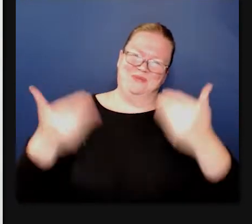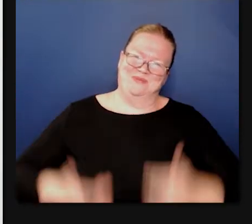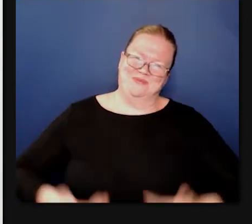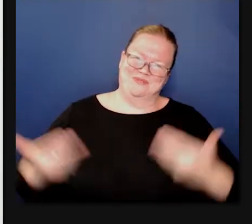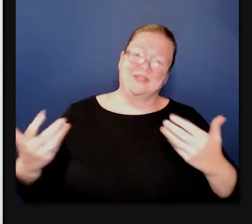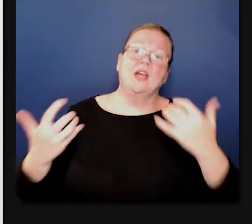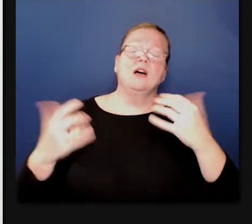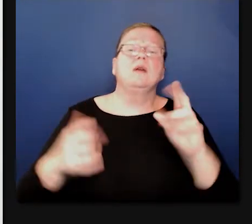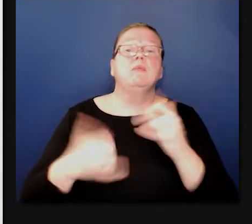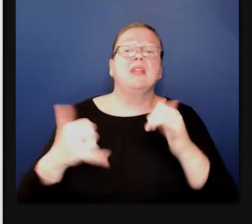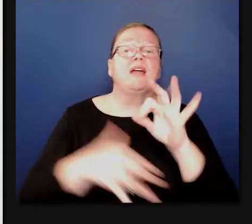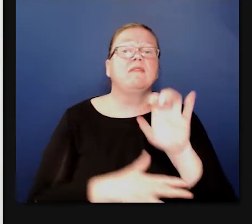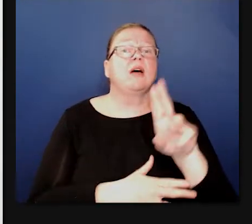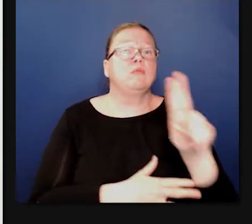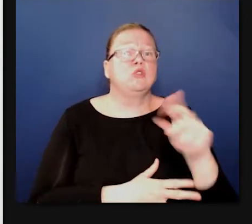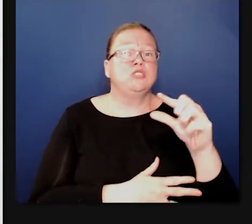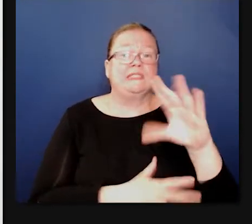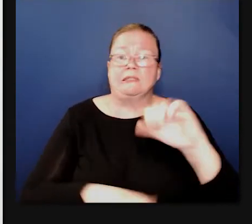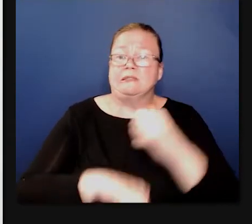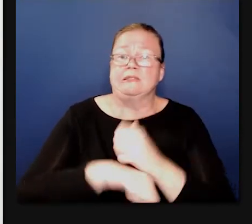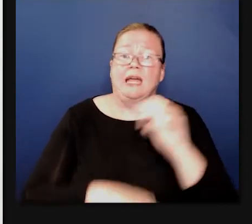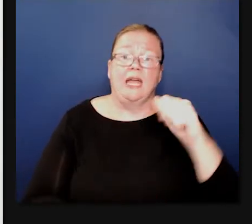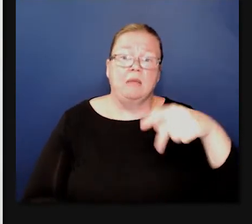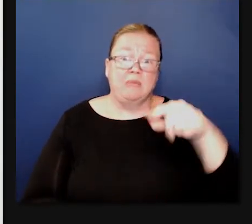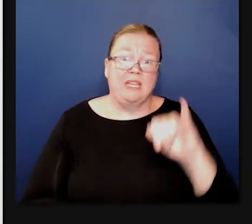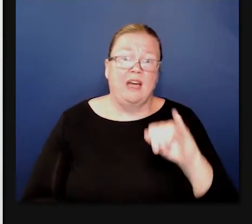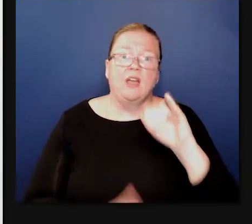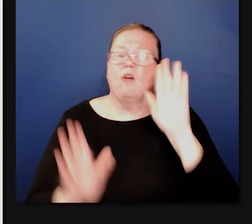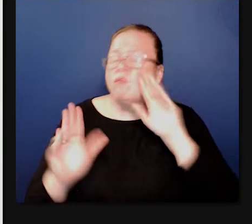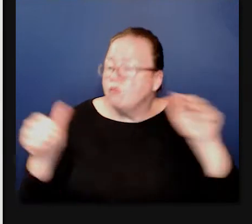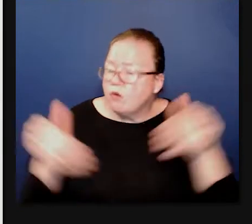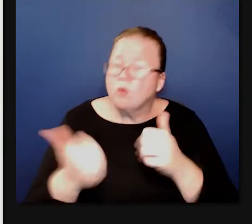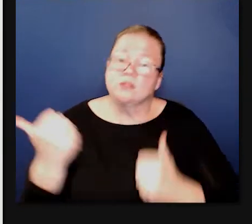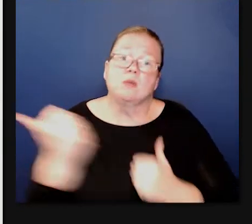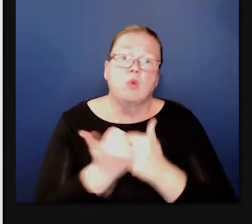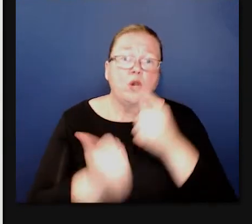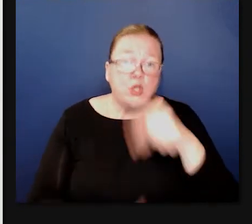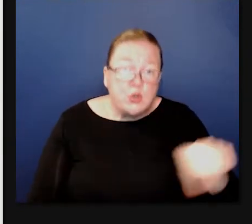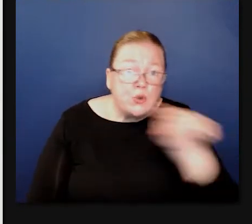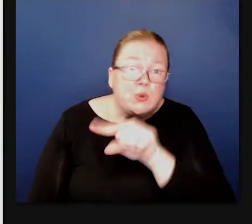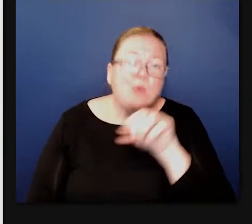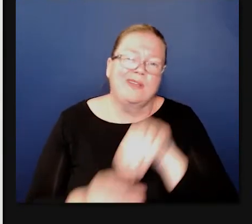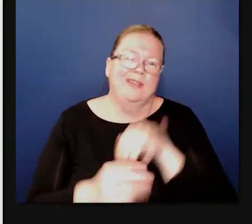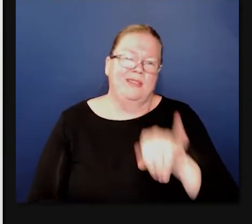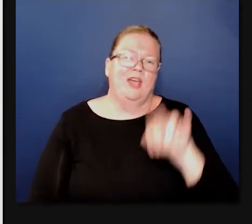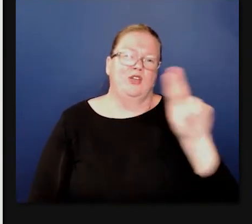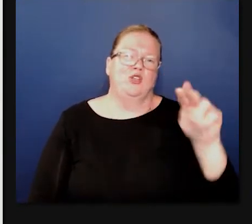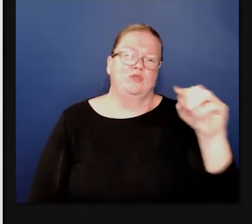So PlayFab UGC is a set of APIs, which are focused on supporting you in that UGC journey.